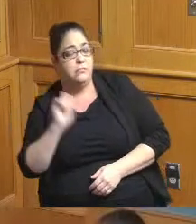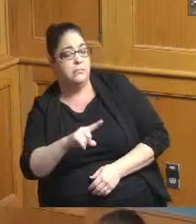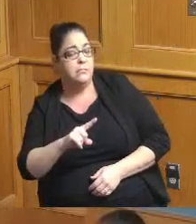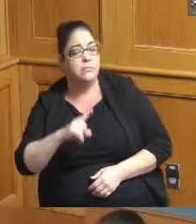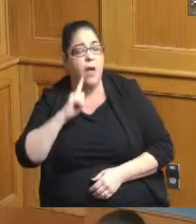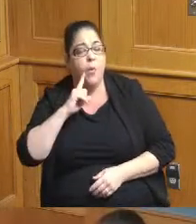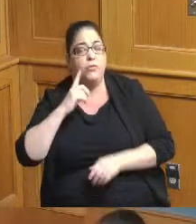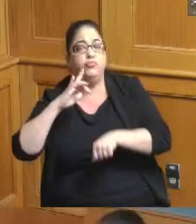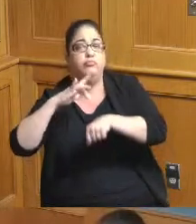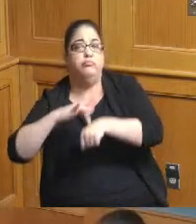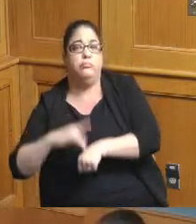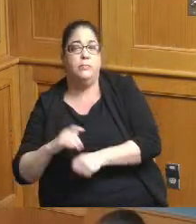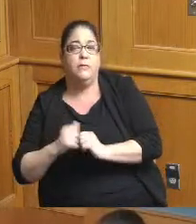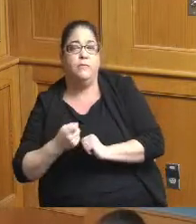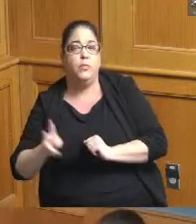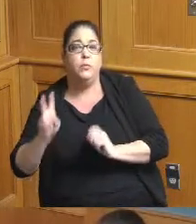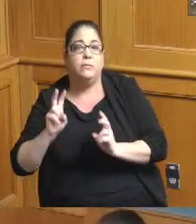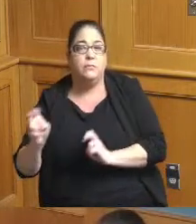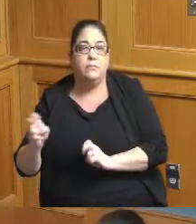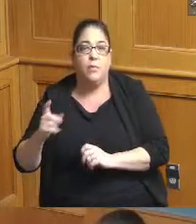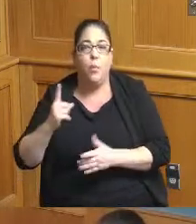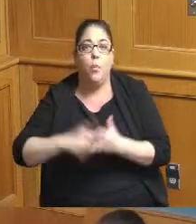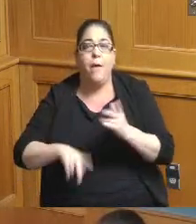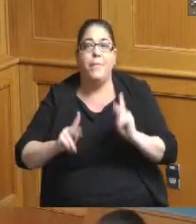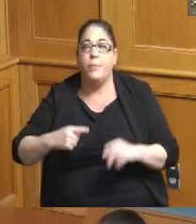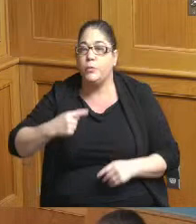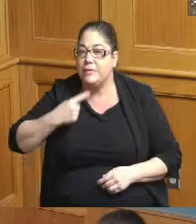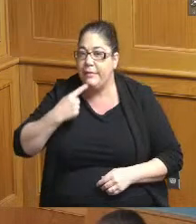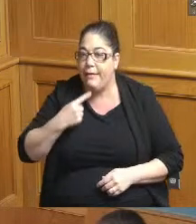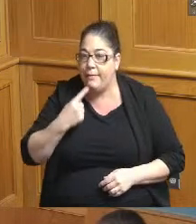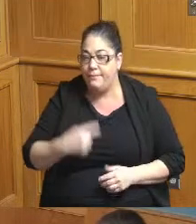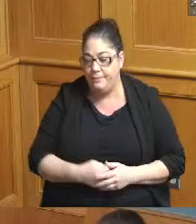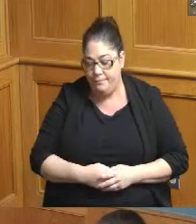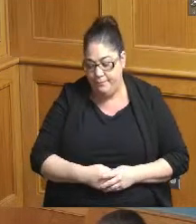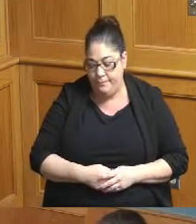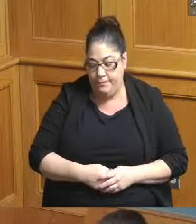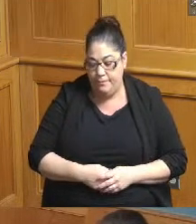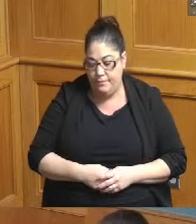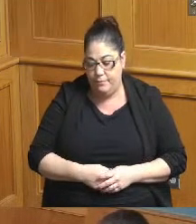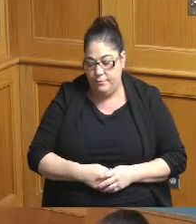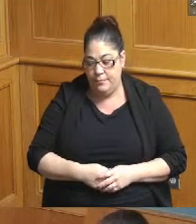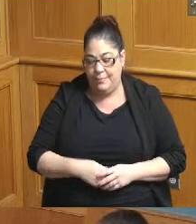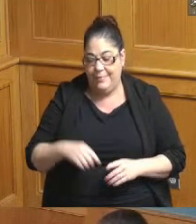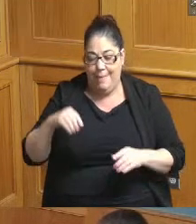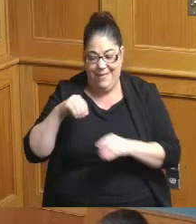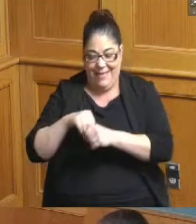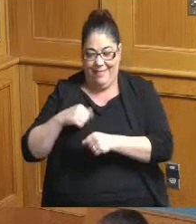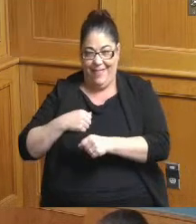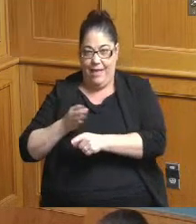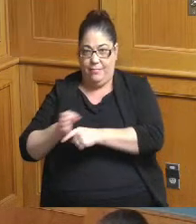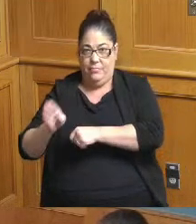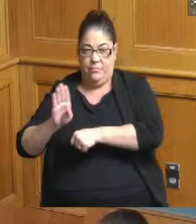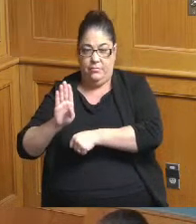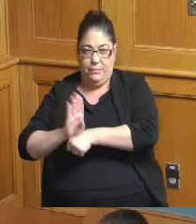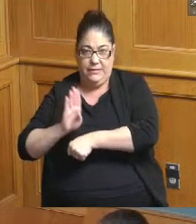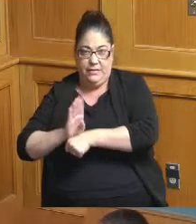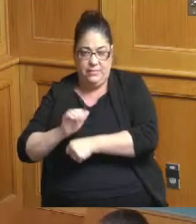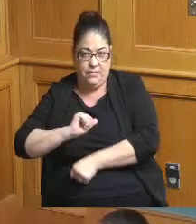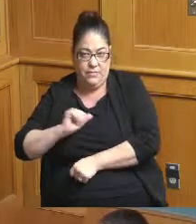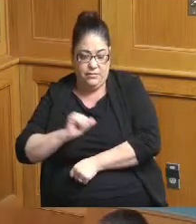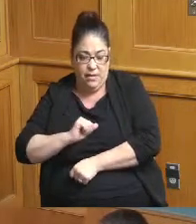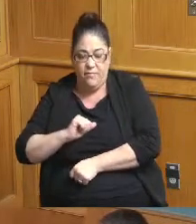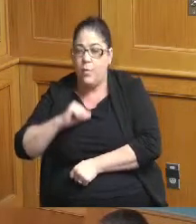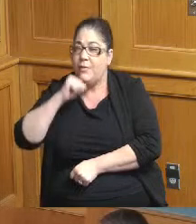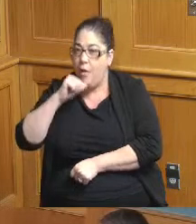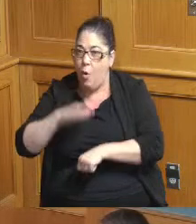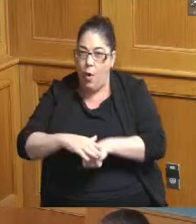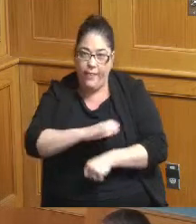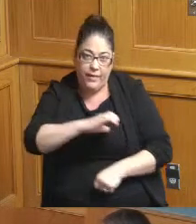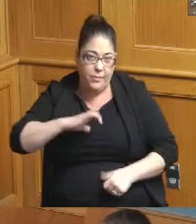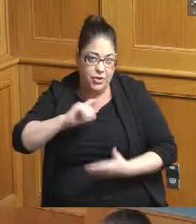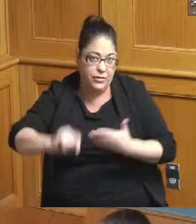things that was said just being in the industry I wasn't on the on the Commission but I have brought